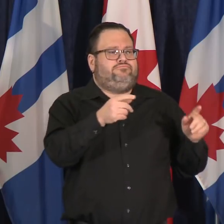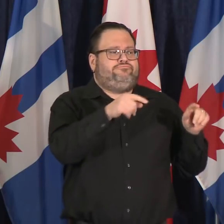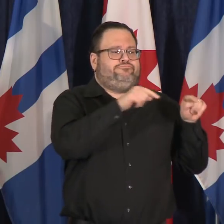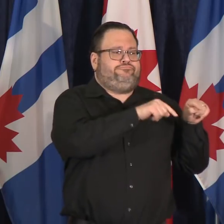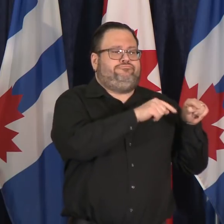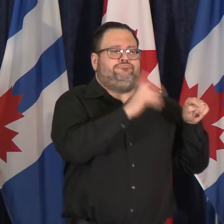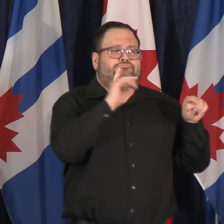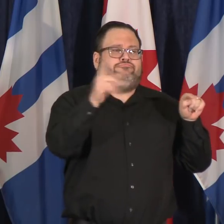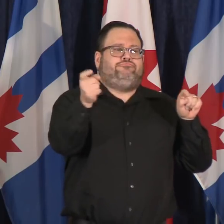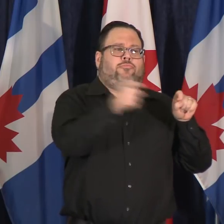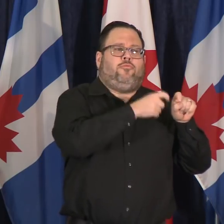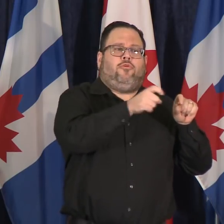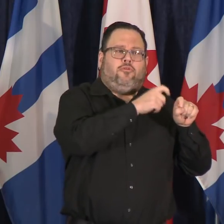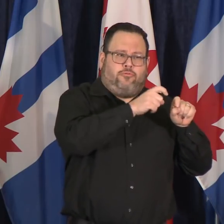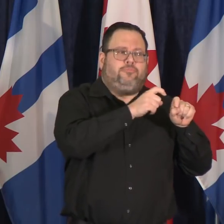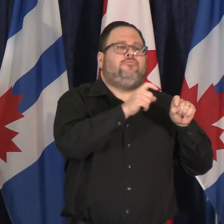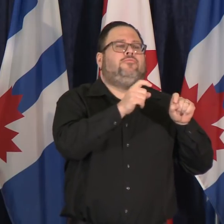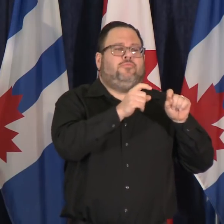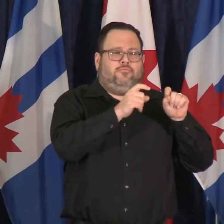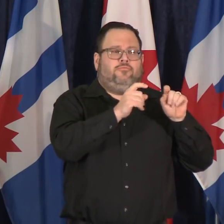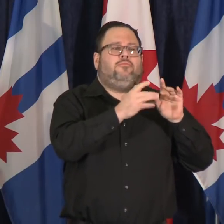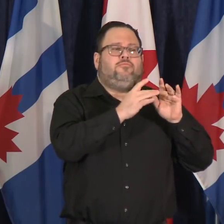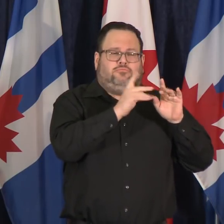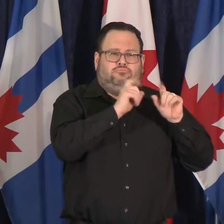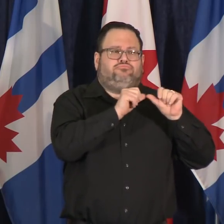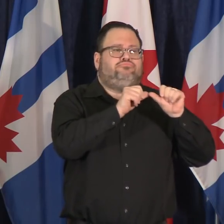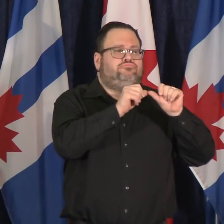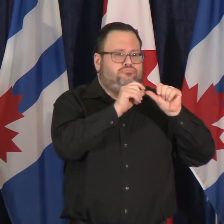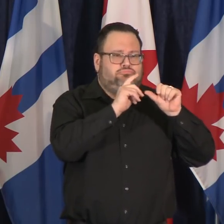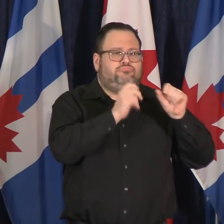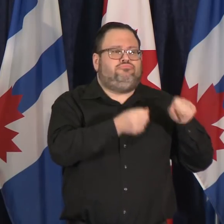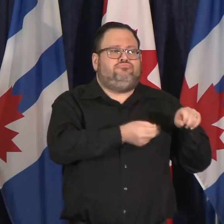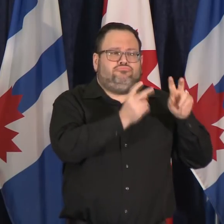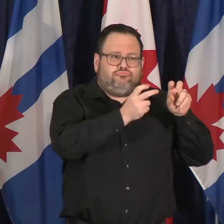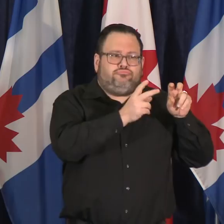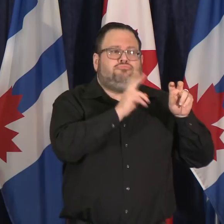that will share how best for you to call into these briefings also just want to